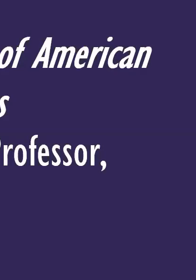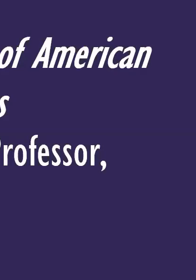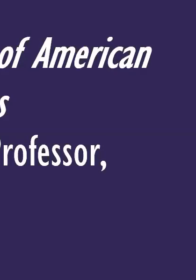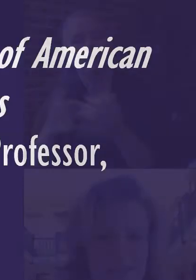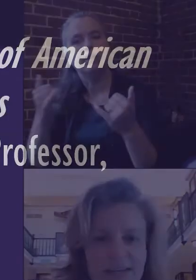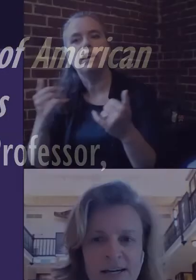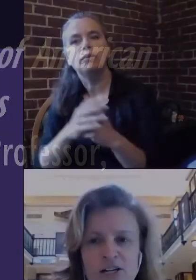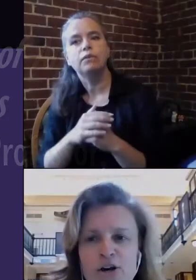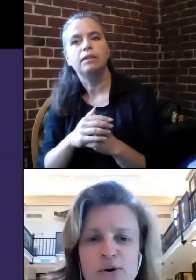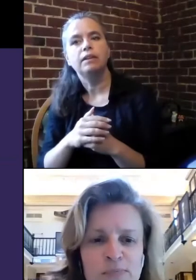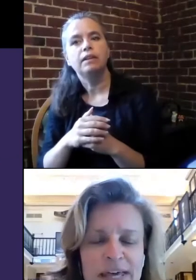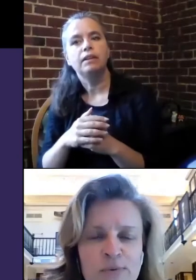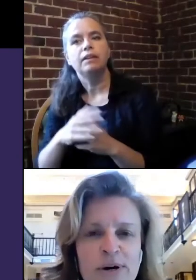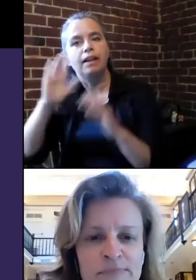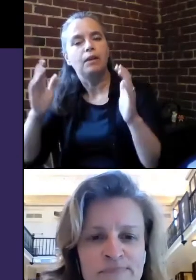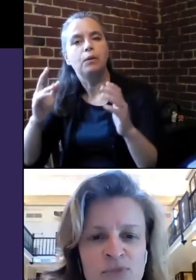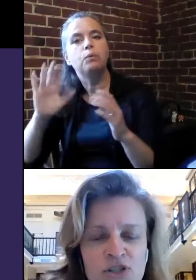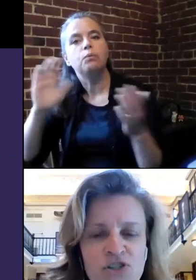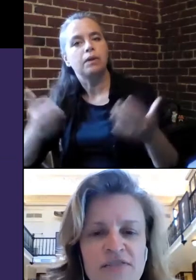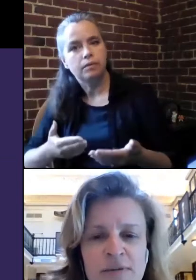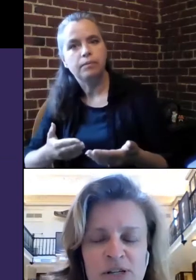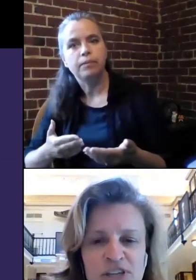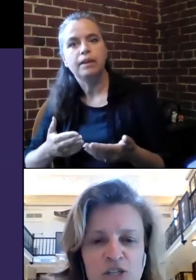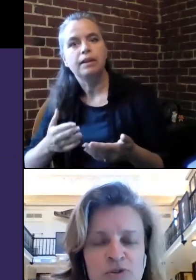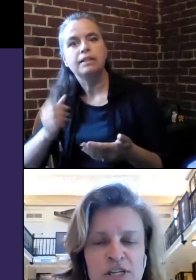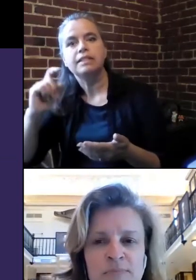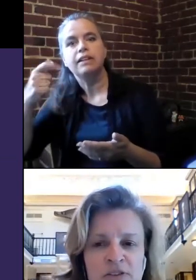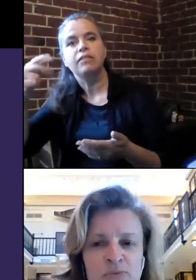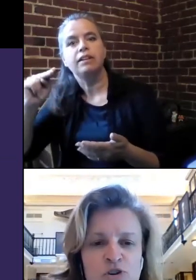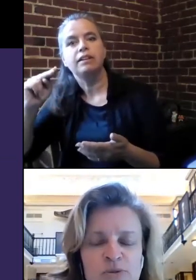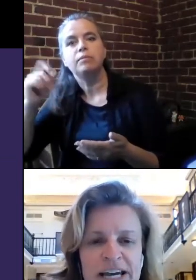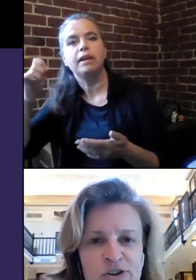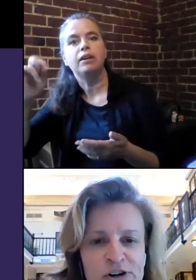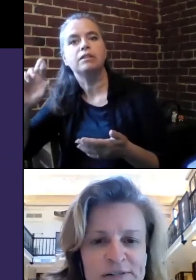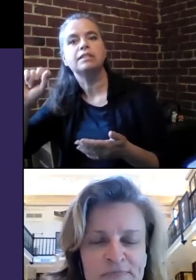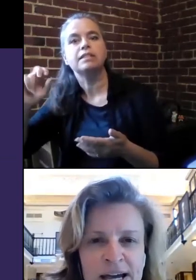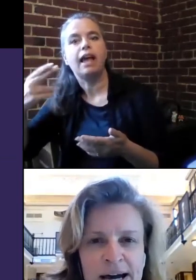Hello, and welcome to the Stephen and Peter Sachs Museum at the Missouri Botanical Garden.